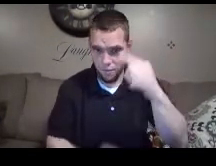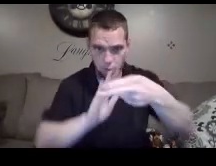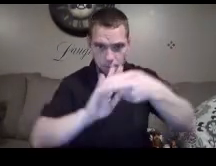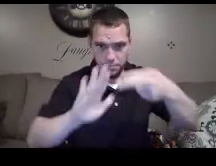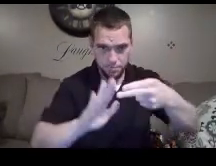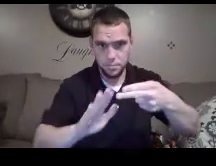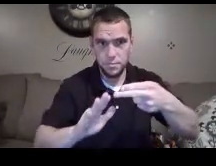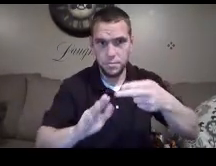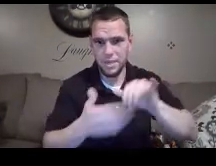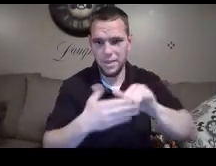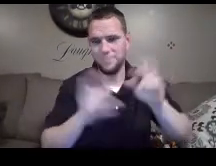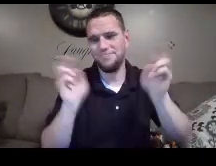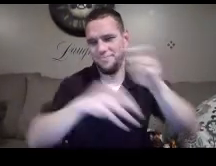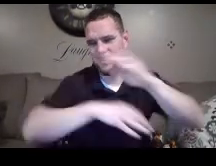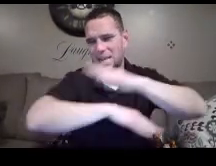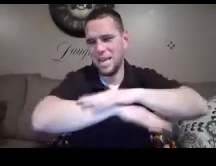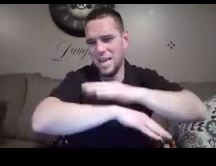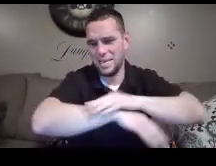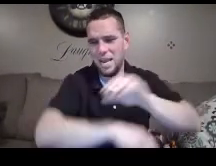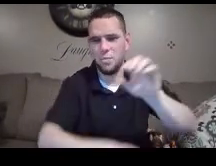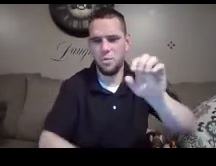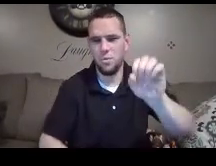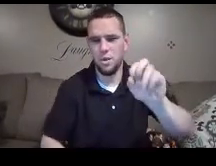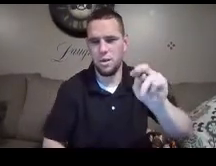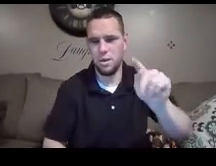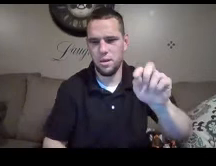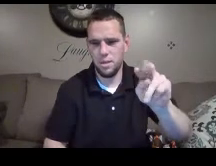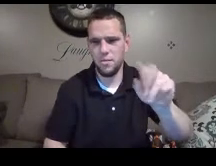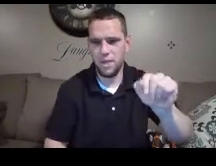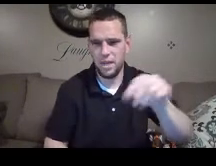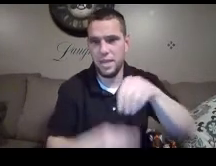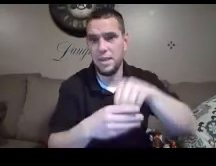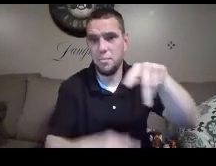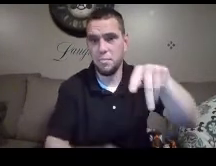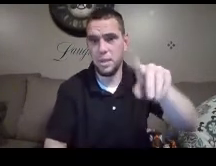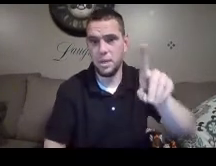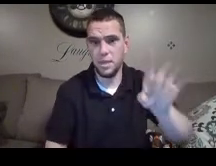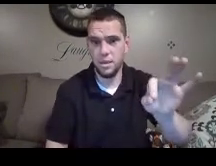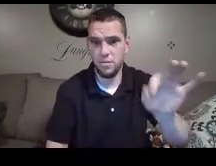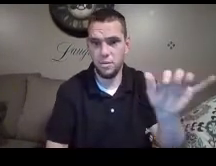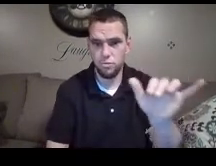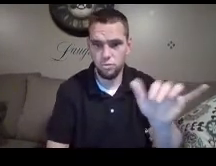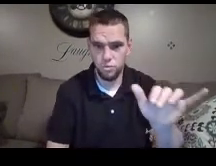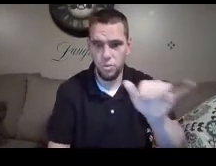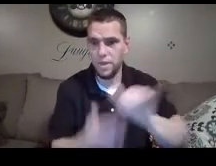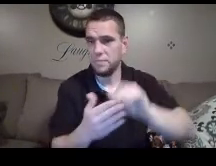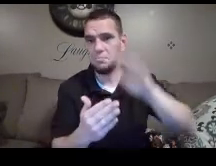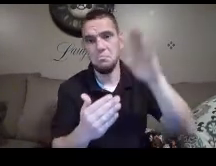of contents bookmark structure in PDF's as well. So that's probably the number one best practice